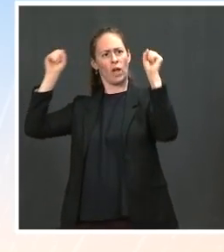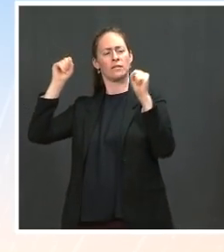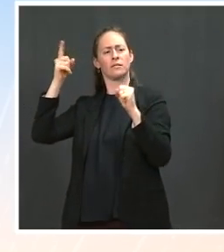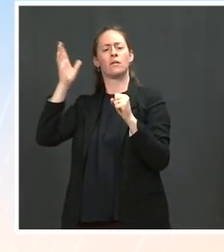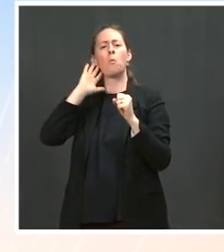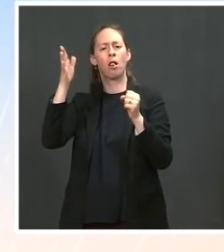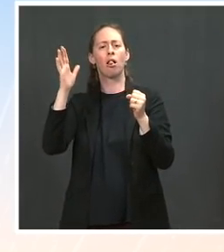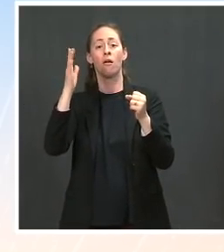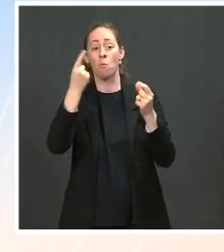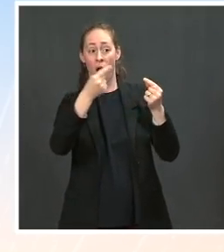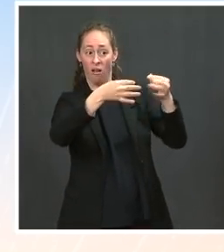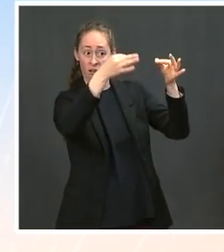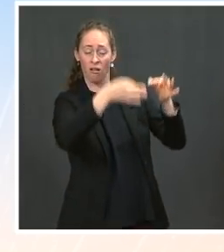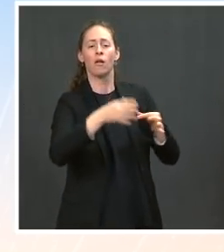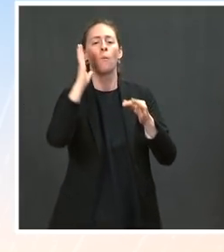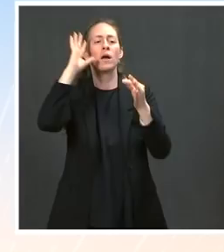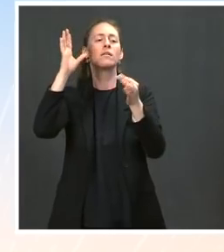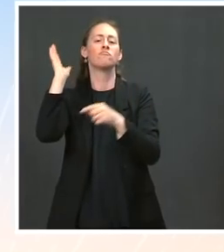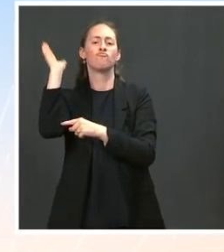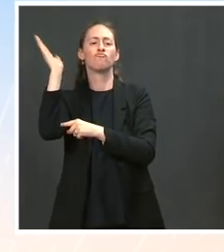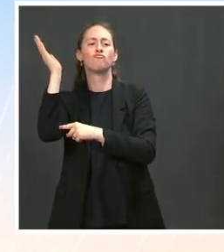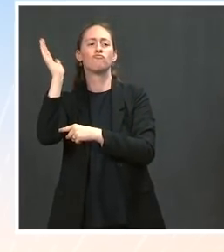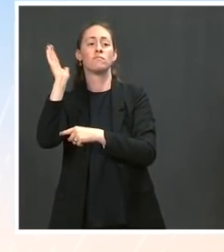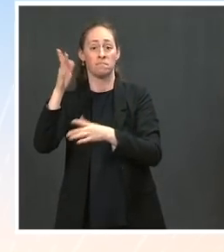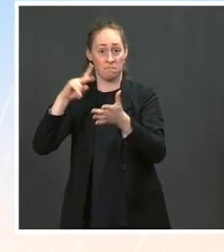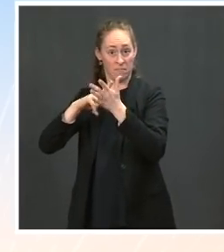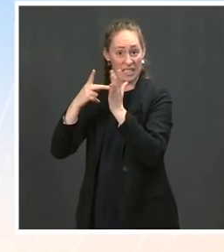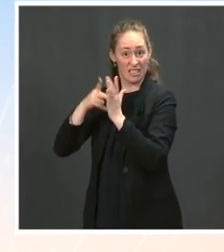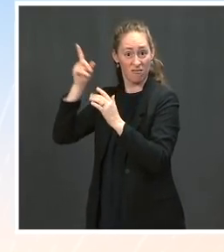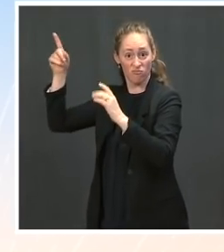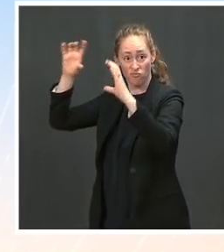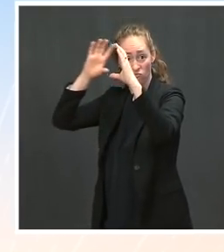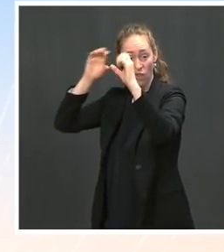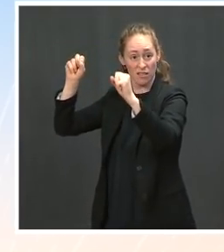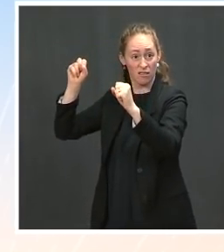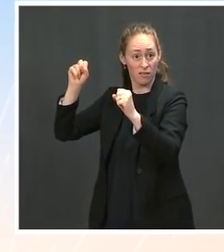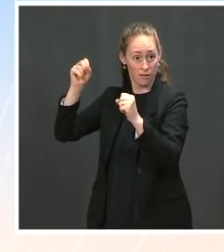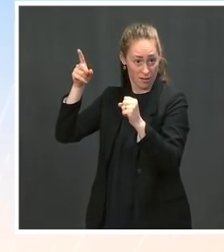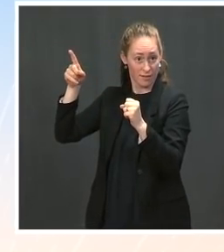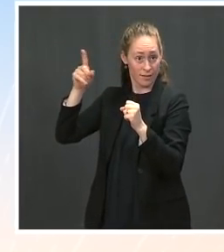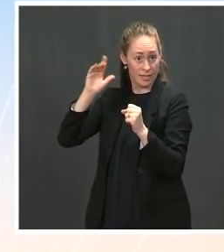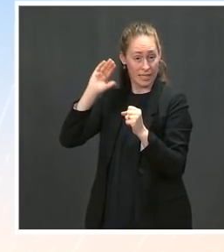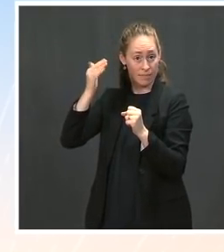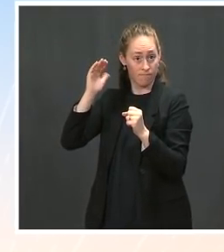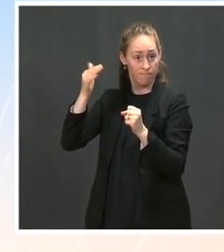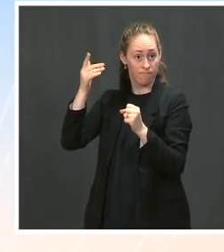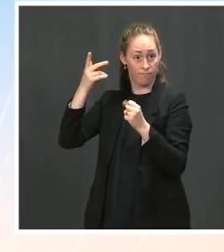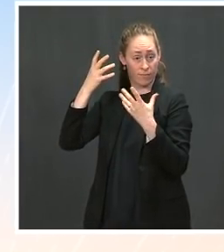the President made note that he only spoke out today because the jury was sequestered. But, of course, everyone else in Minneapolis